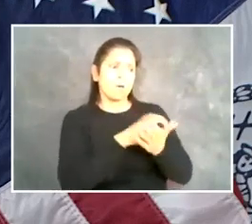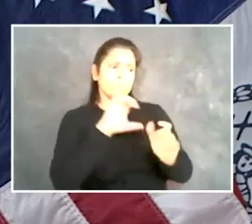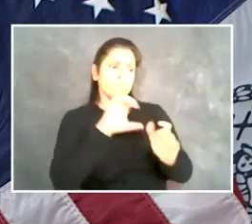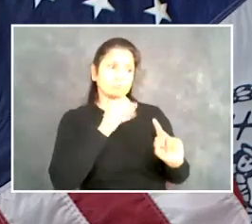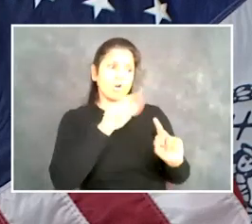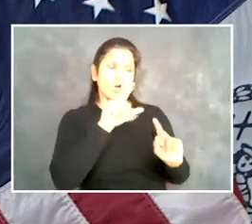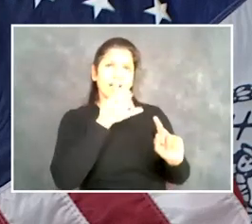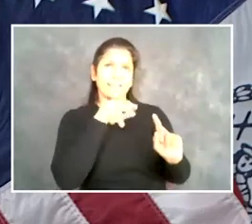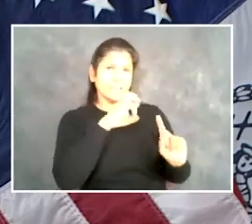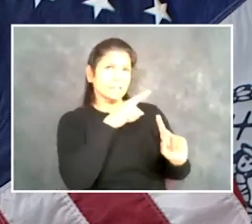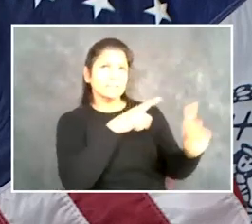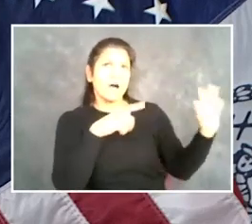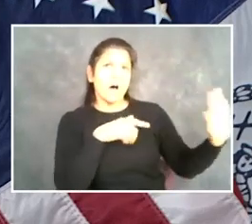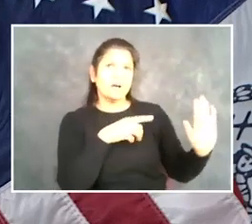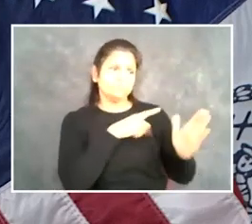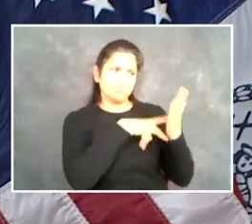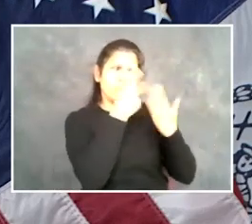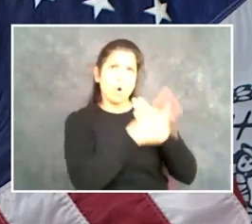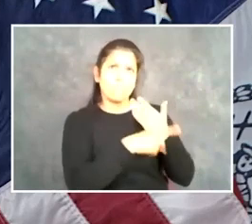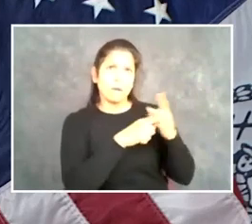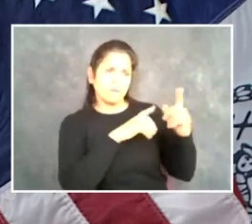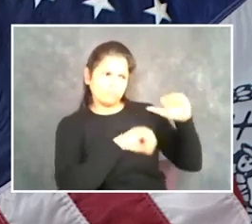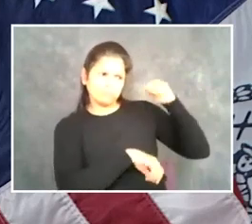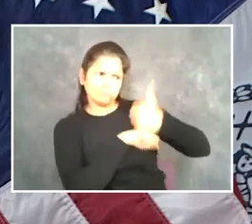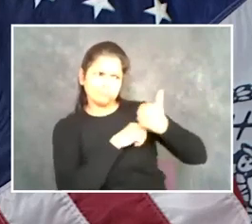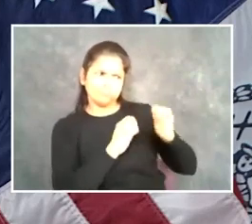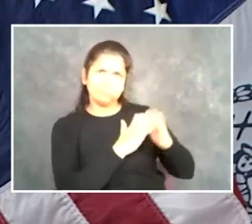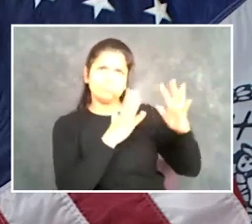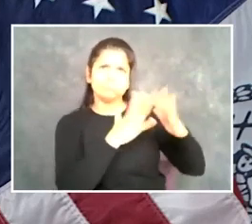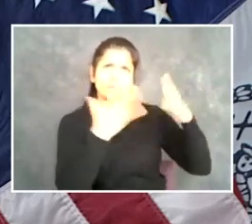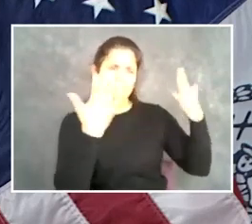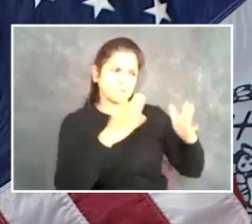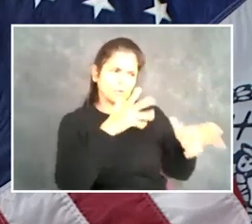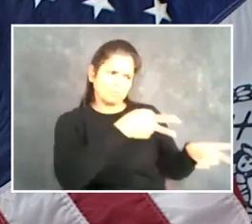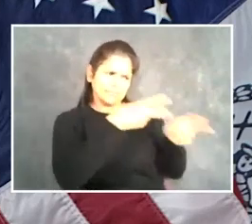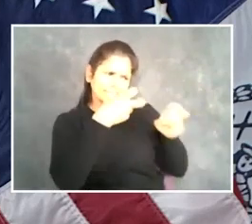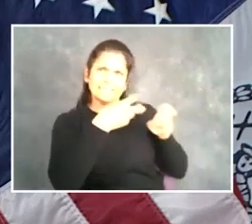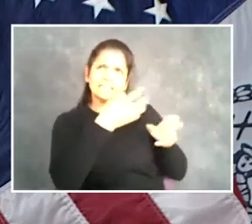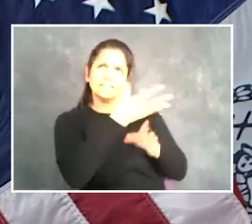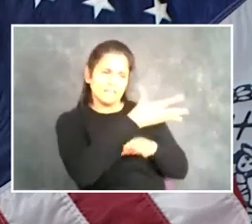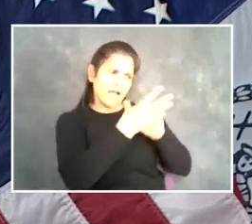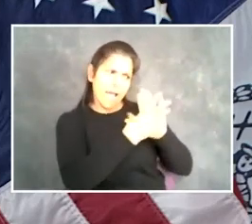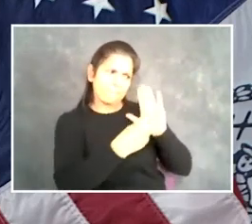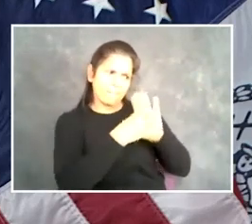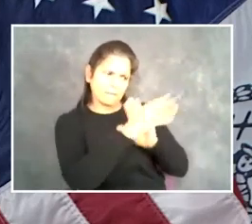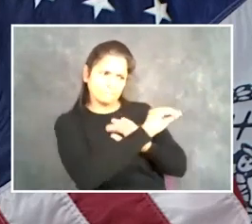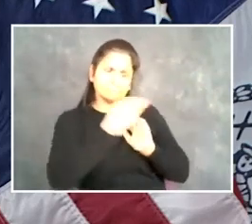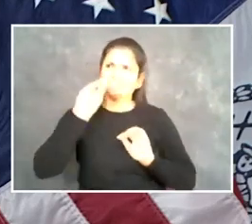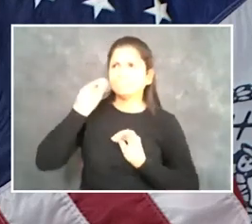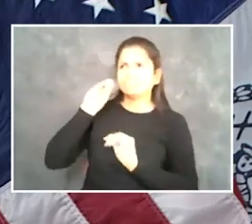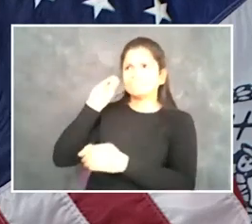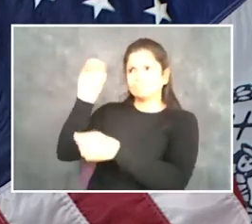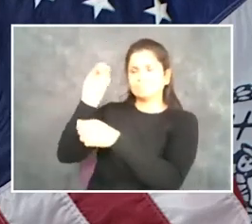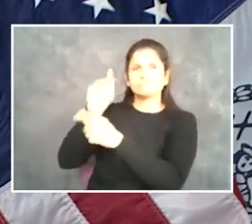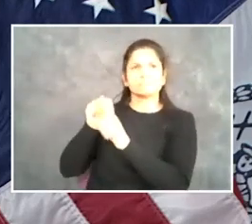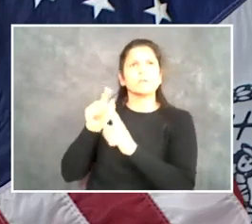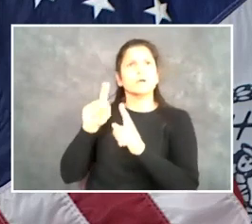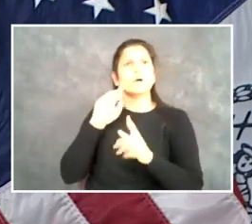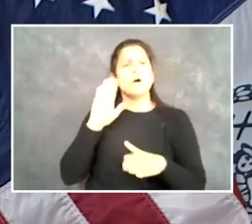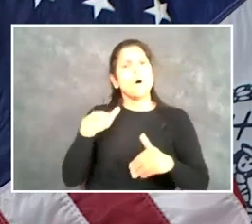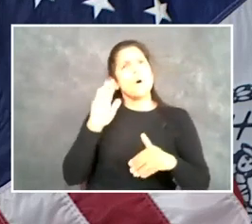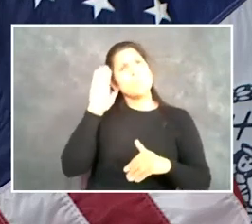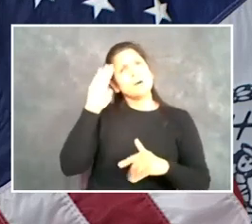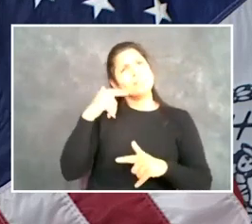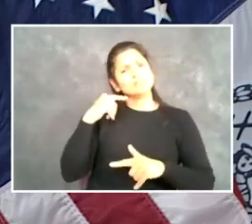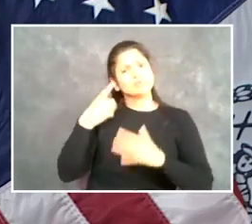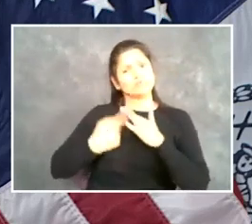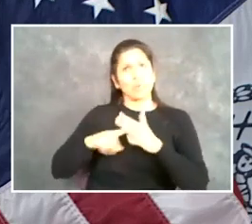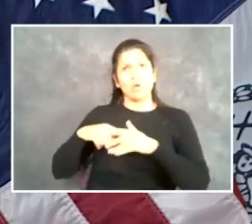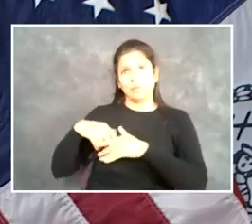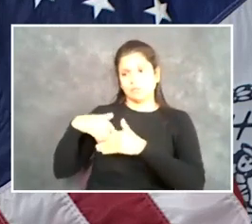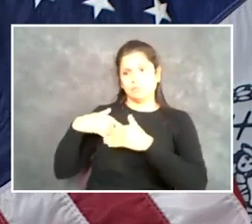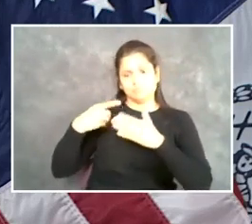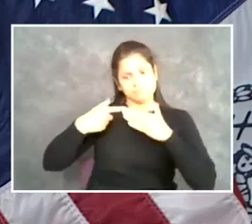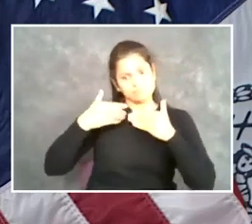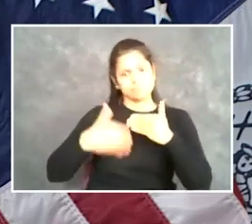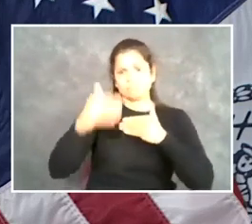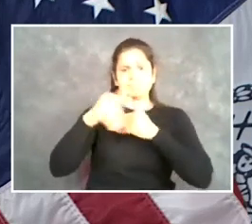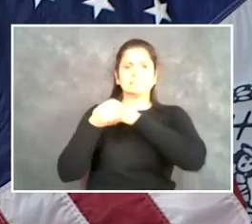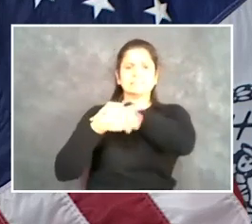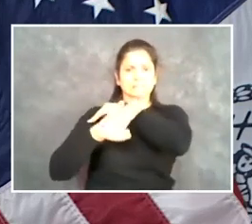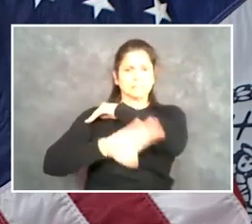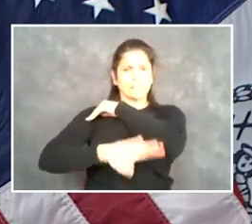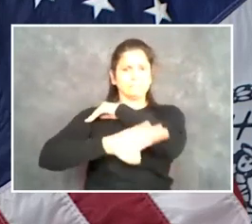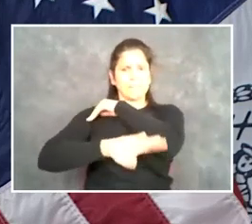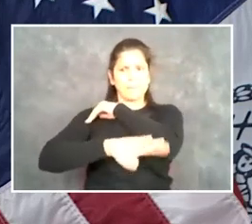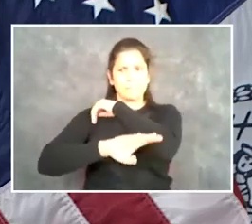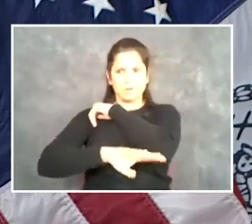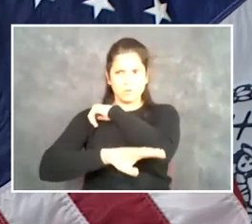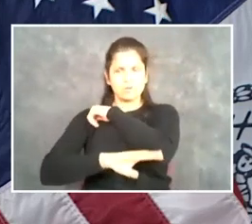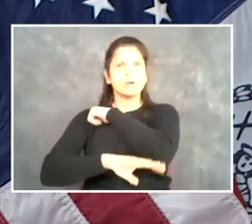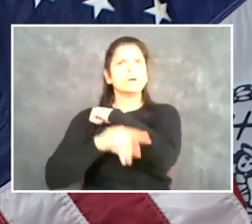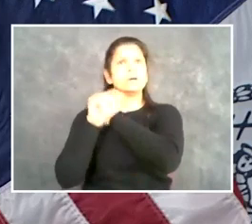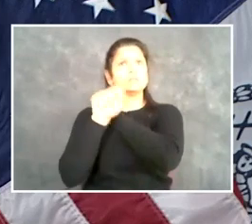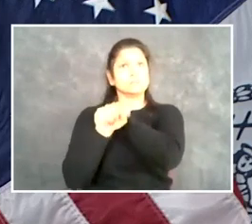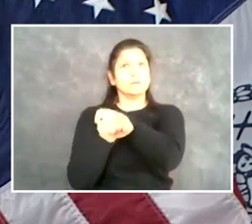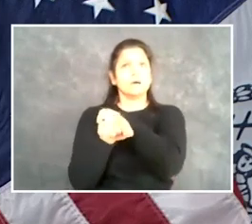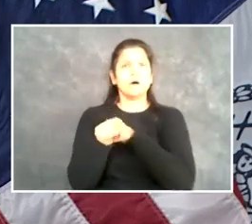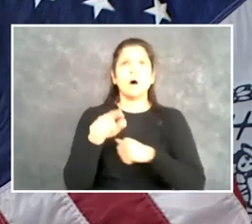MONTHS WITH OUR KIDS, REMOTELY.